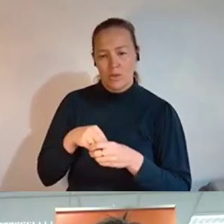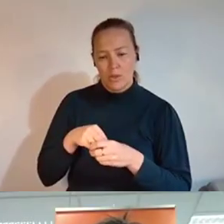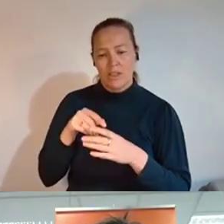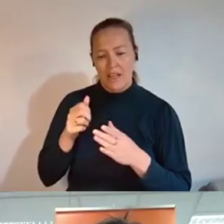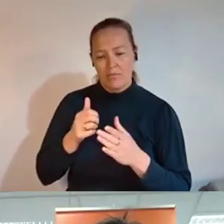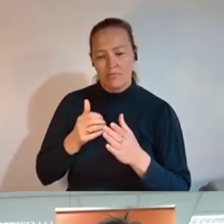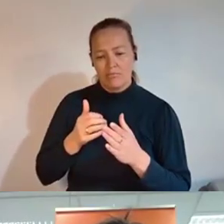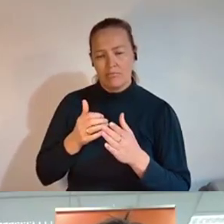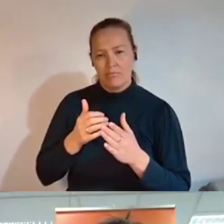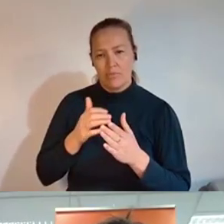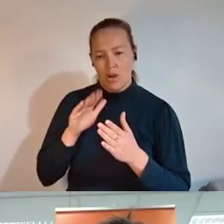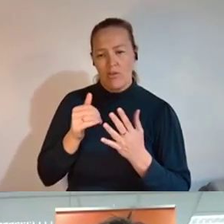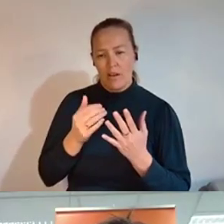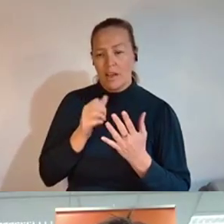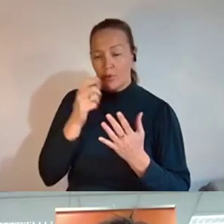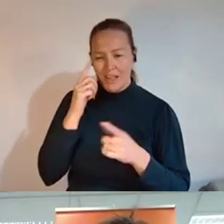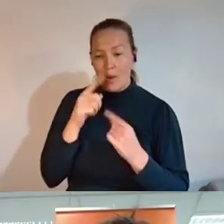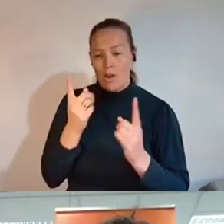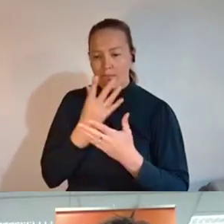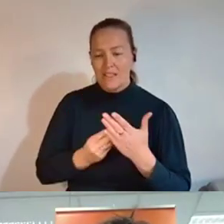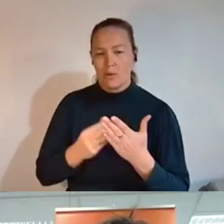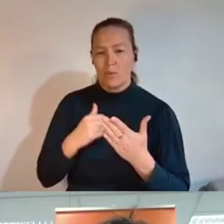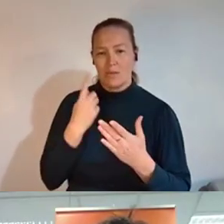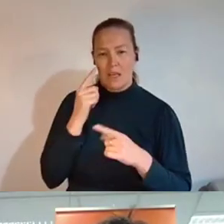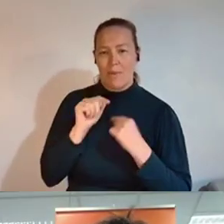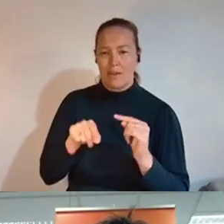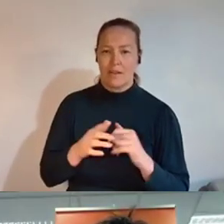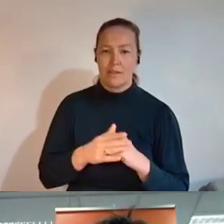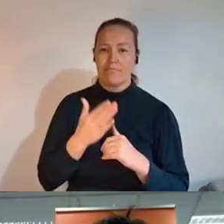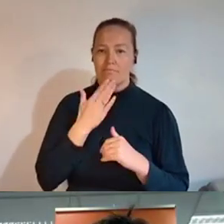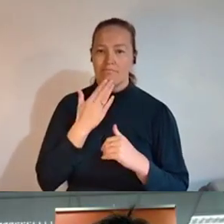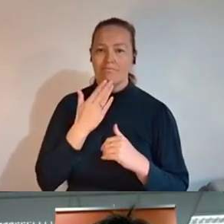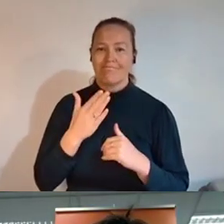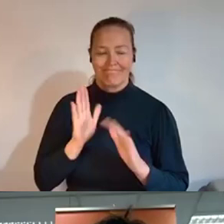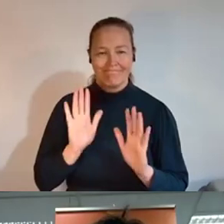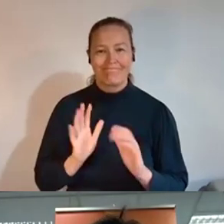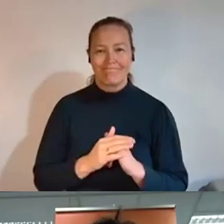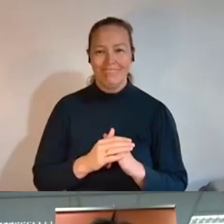what's missing, you know, who's missing. Kia ora, that's all that comes to mind now, but gosh, the